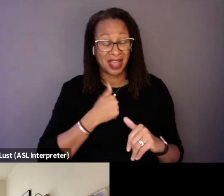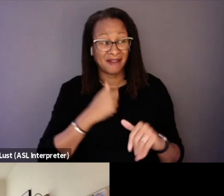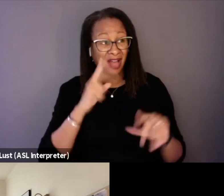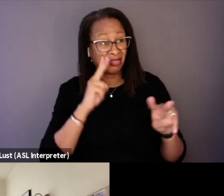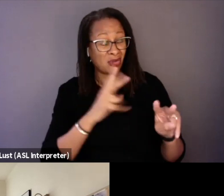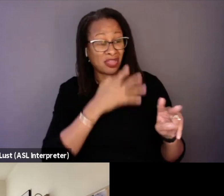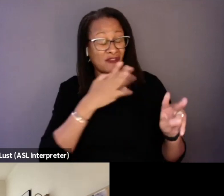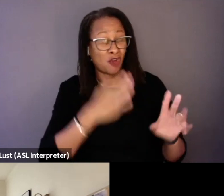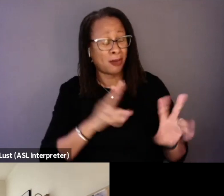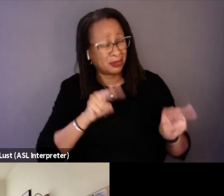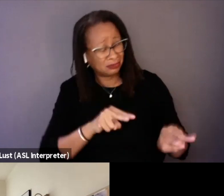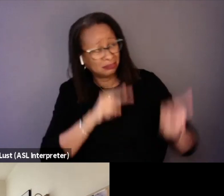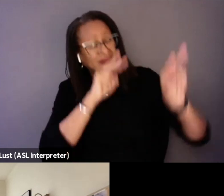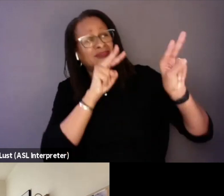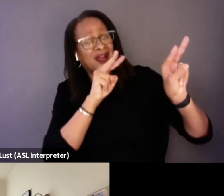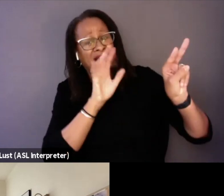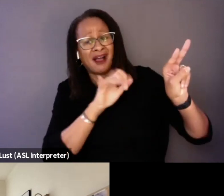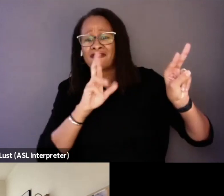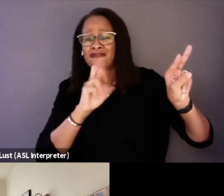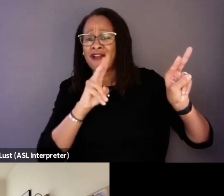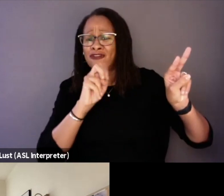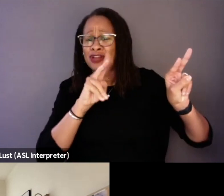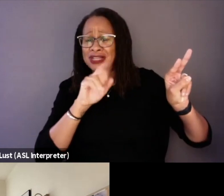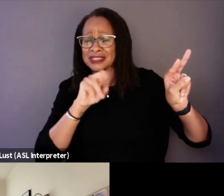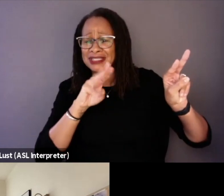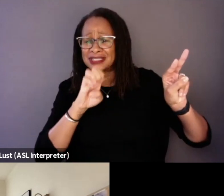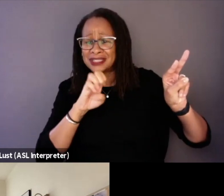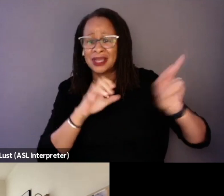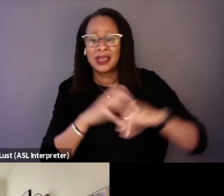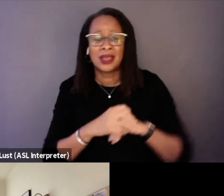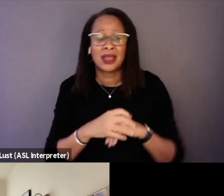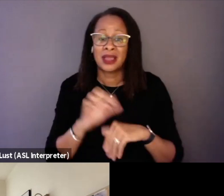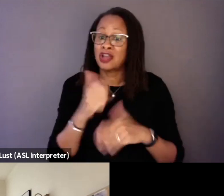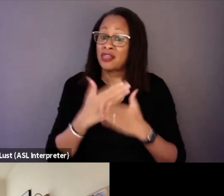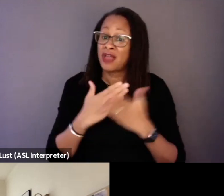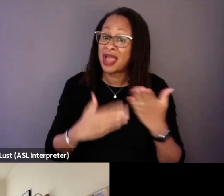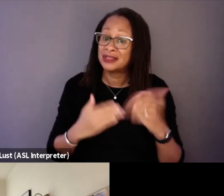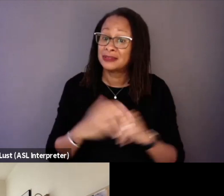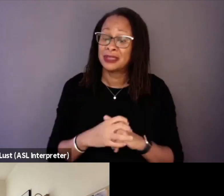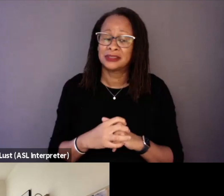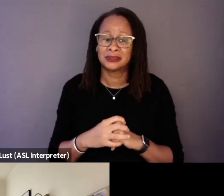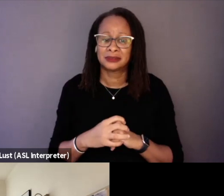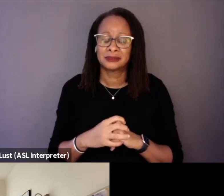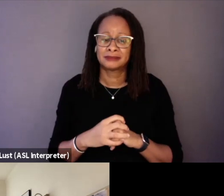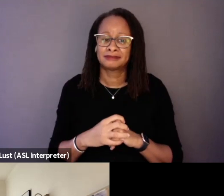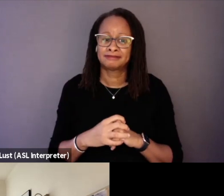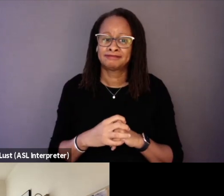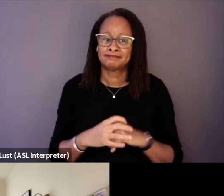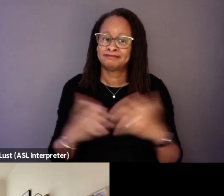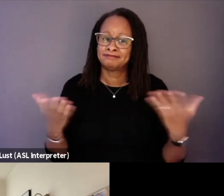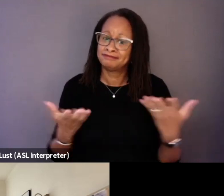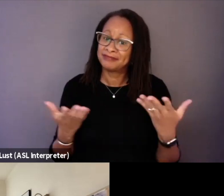So that was one of the aspects. Another aspect is that this was and is,